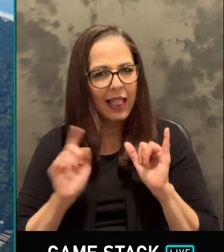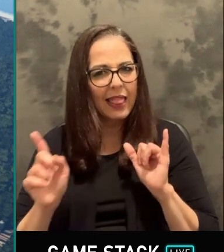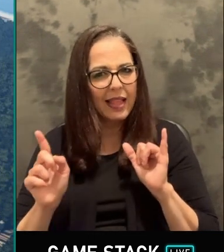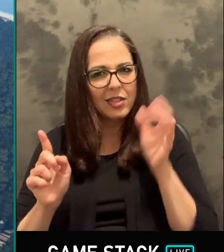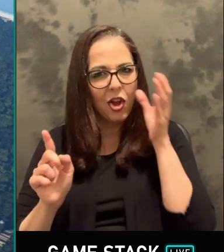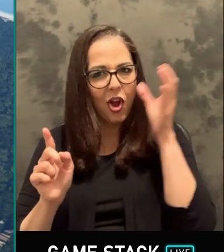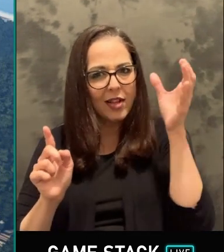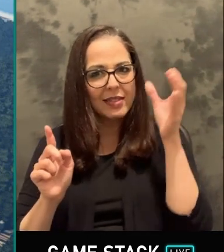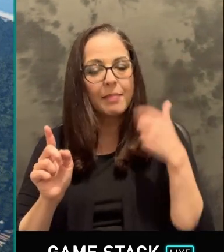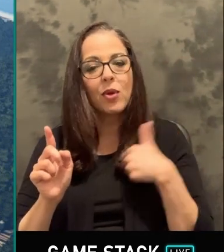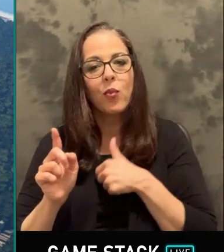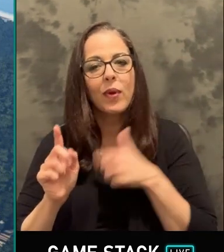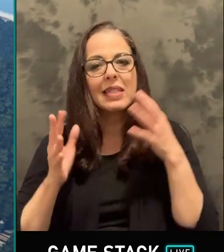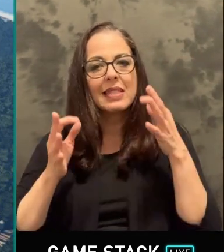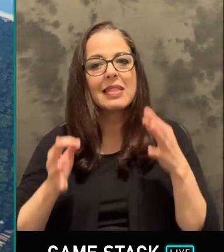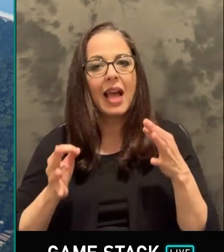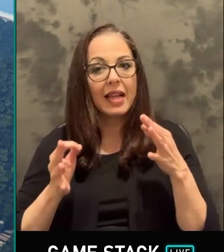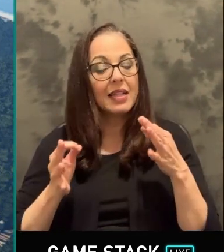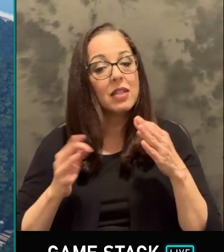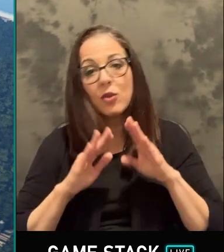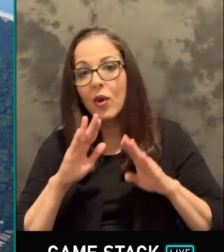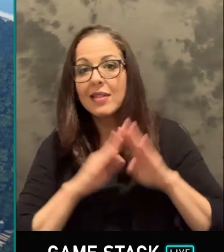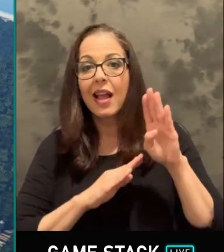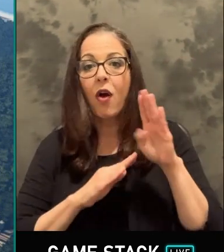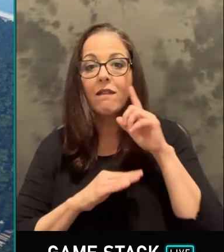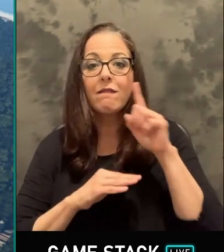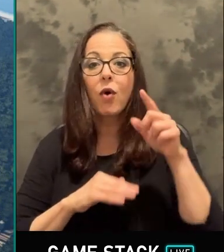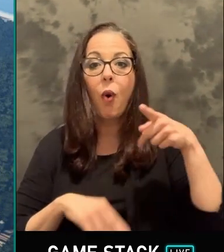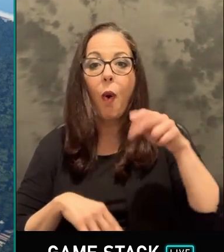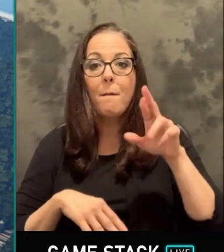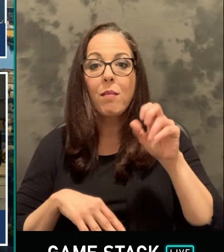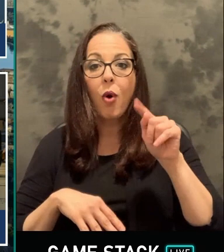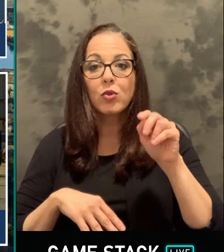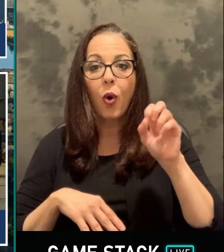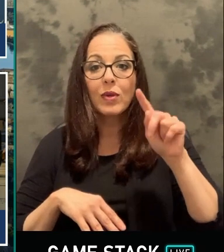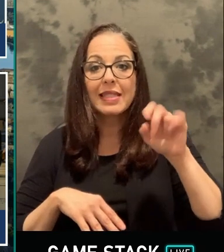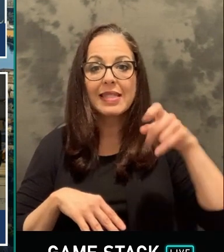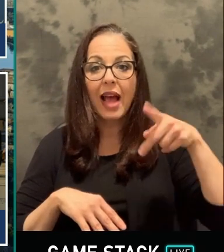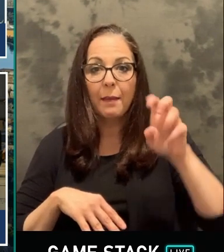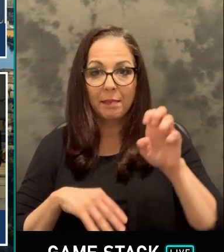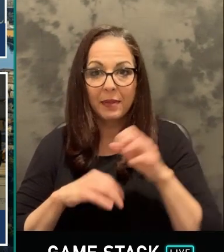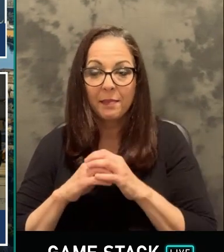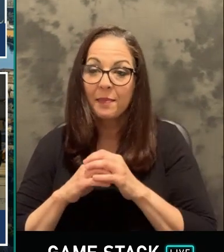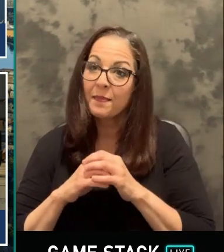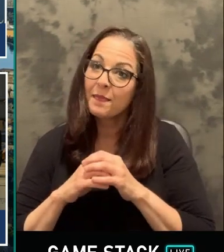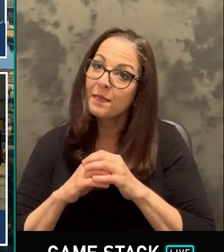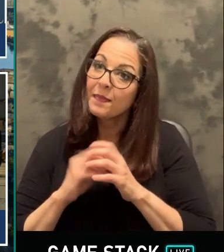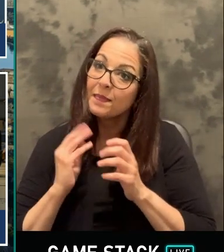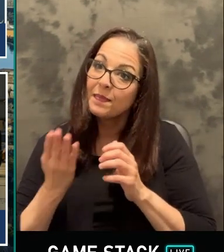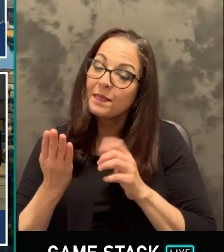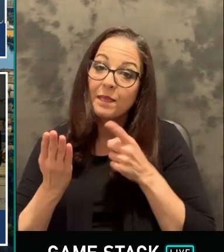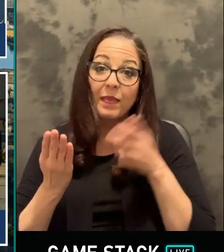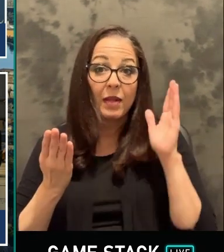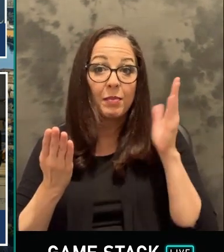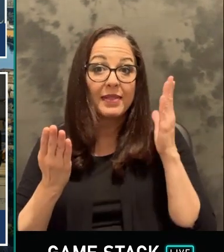decided to take off for a prototype. And this presentation is about where we landed.